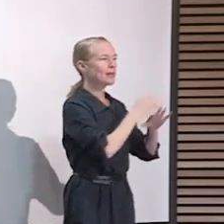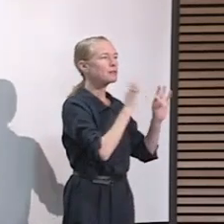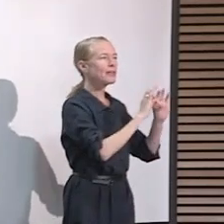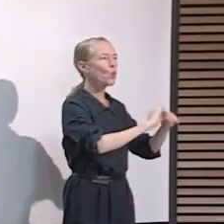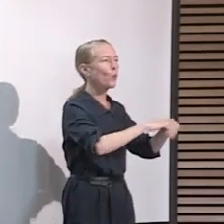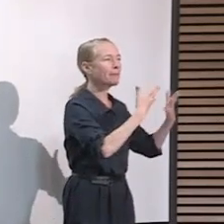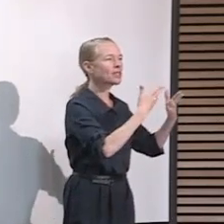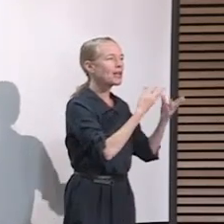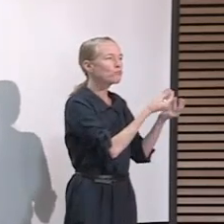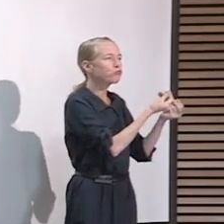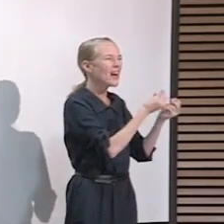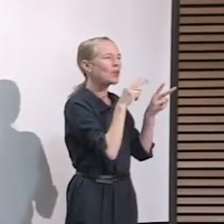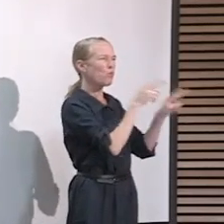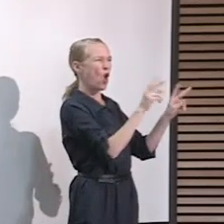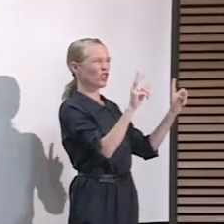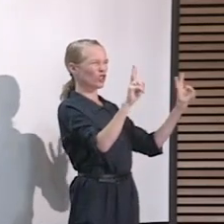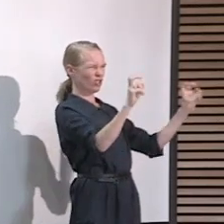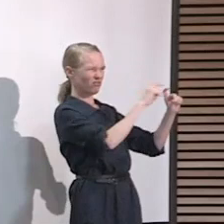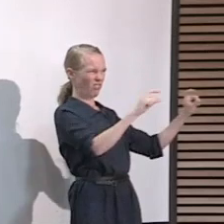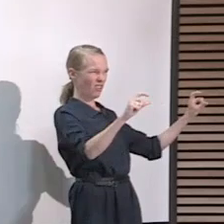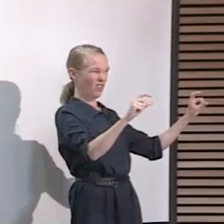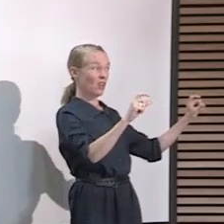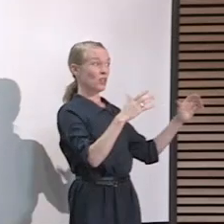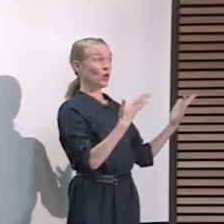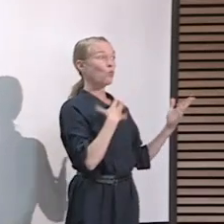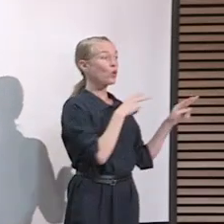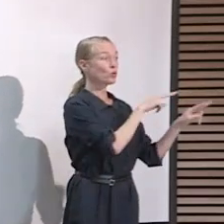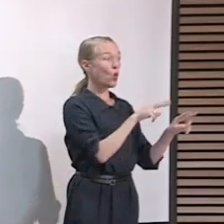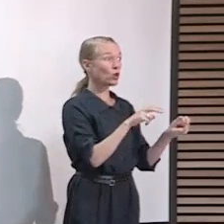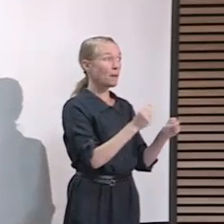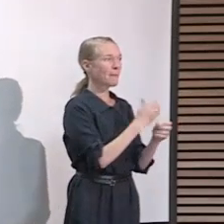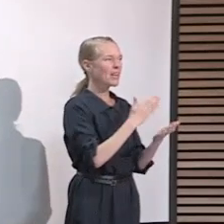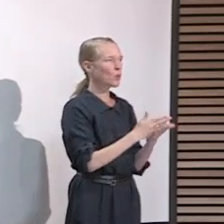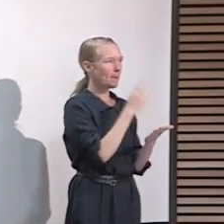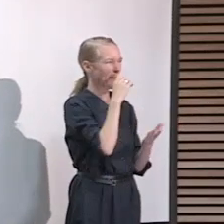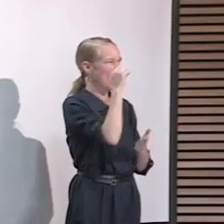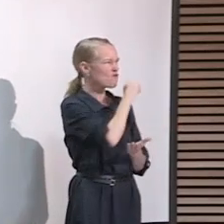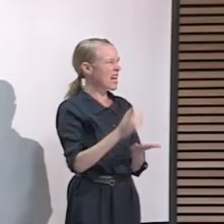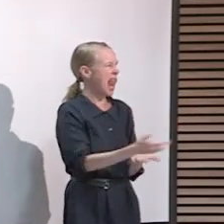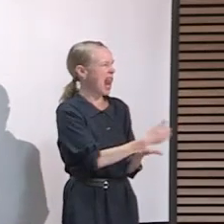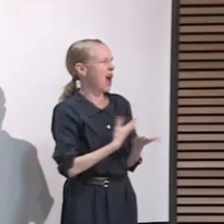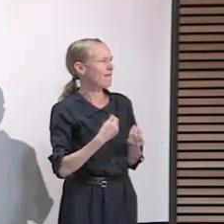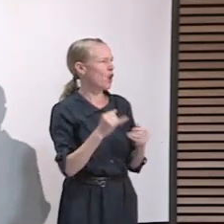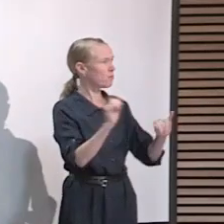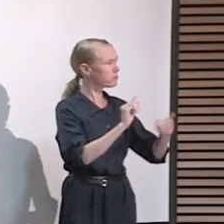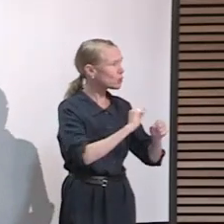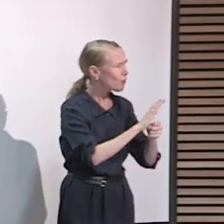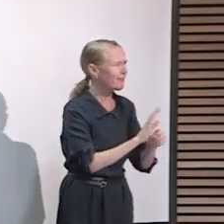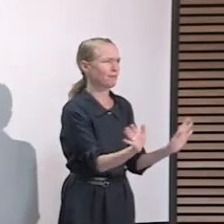people have concerns use that facility to make sure you're reporting any such behaviour. We have been working very